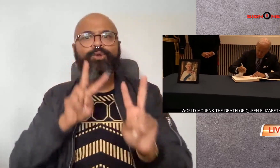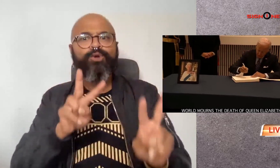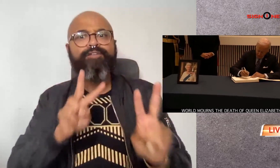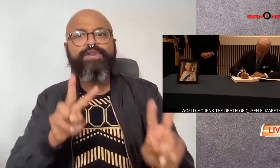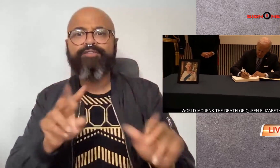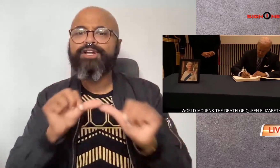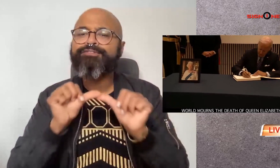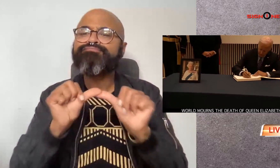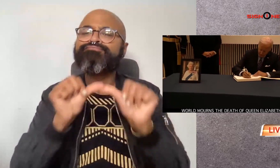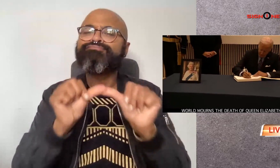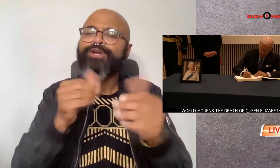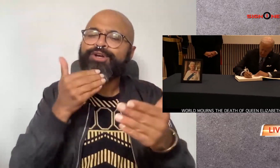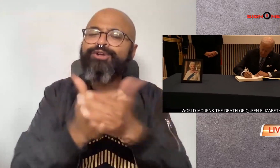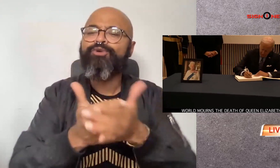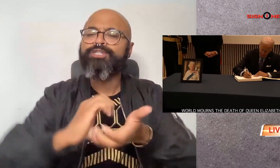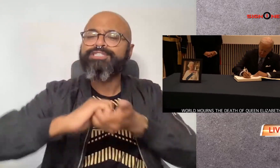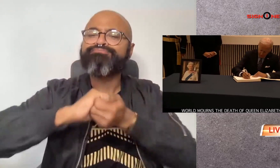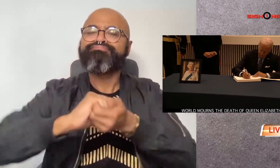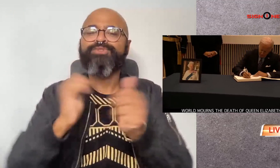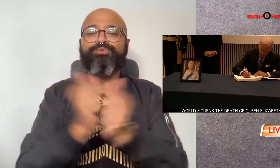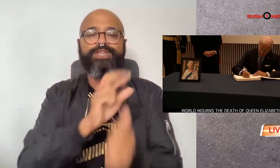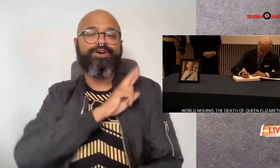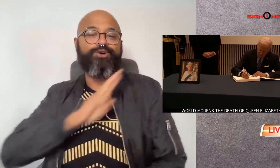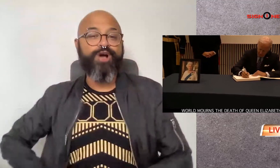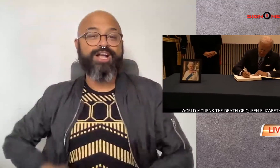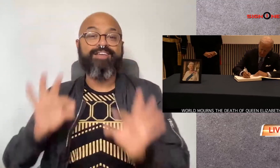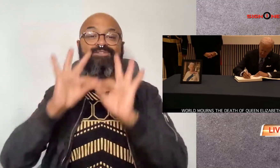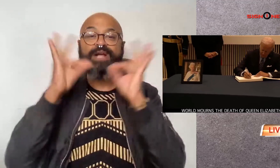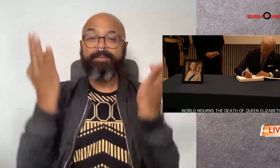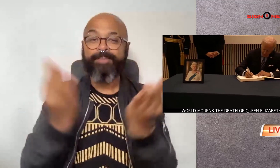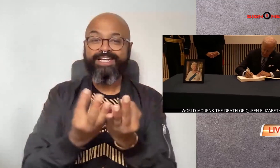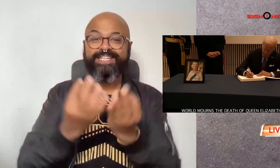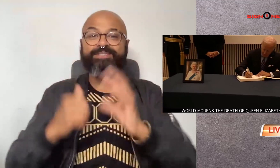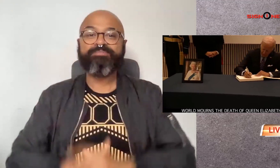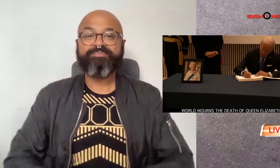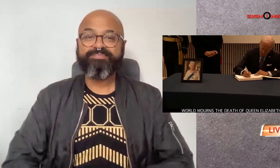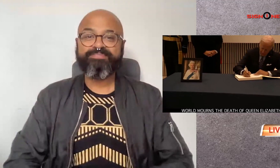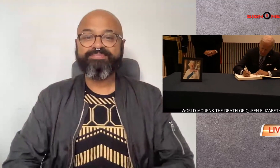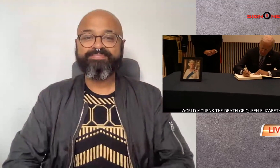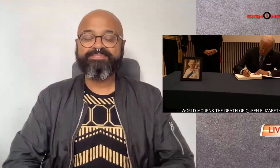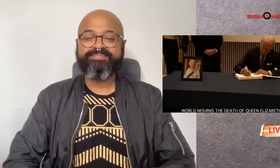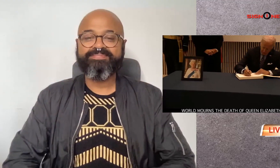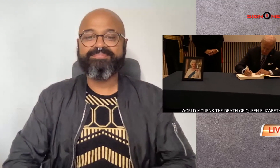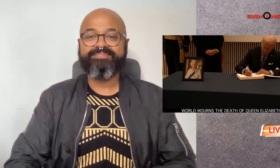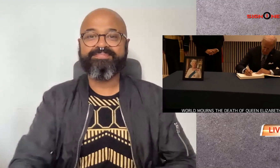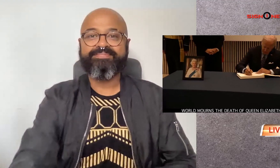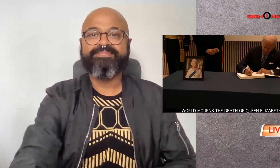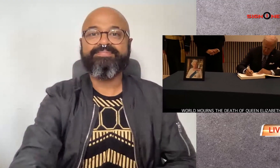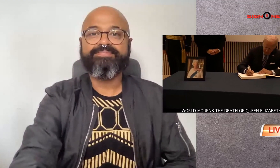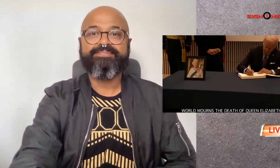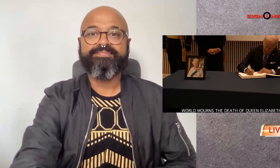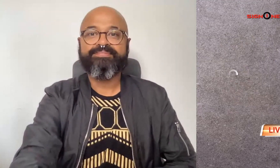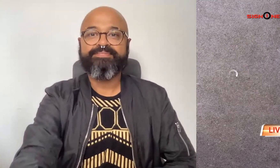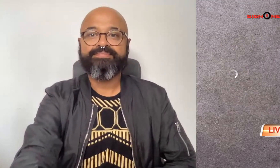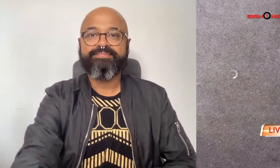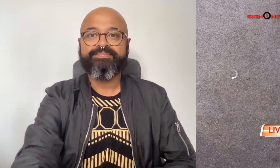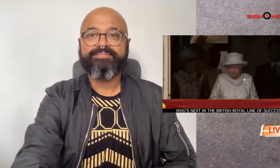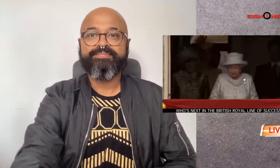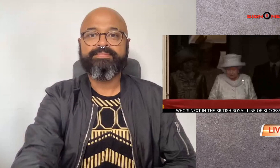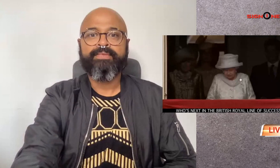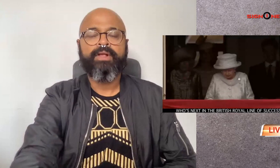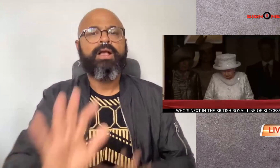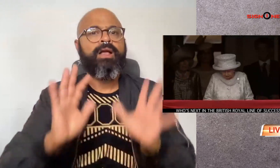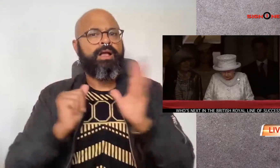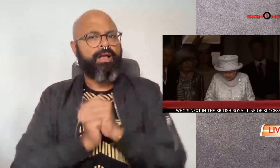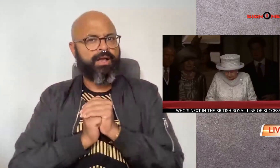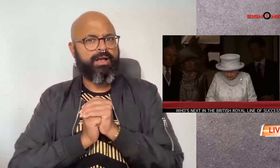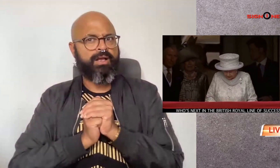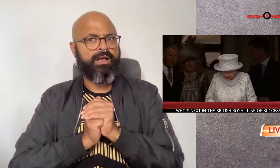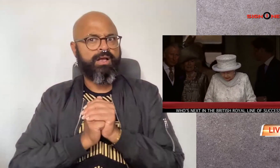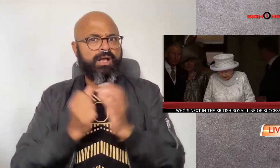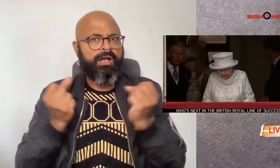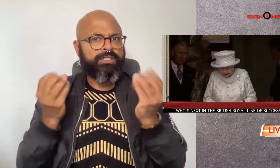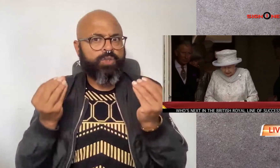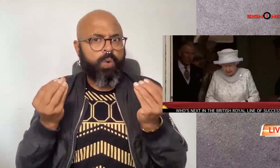they say they look forward to continuing a close friendship with the royal family so